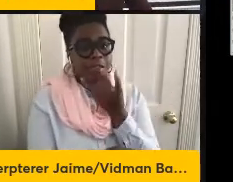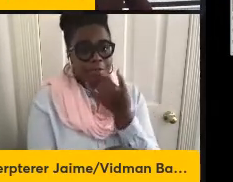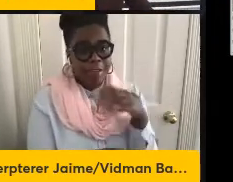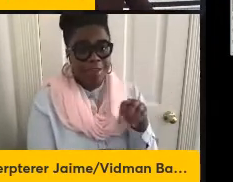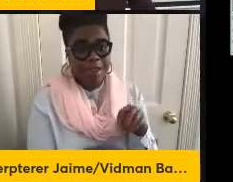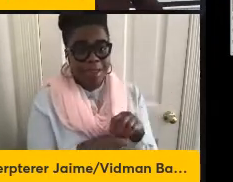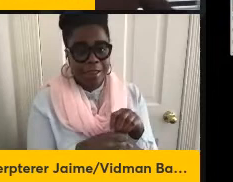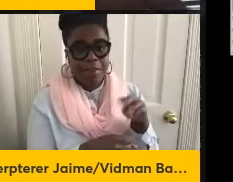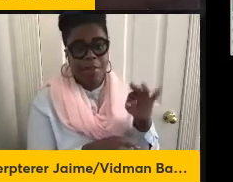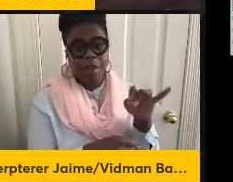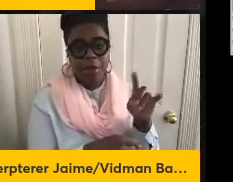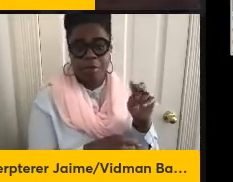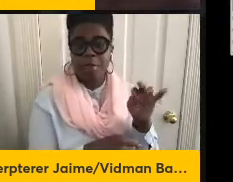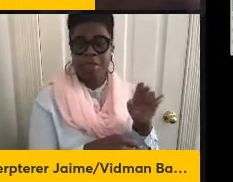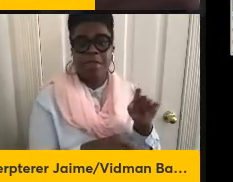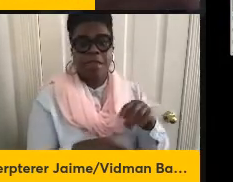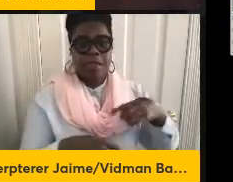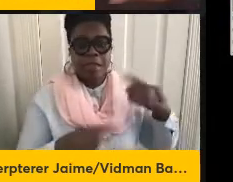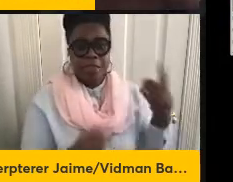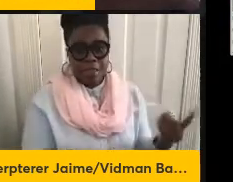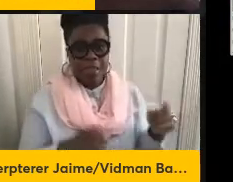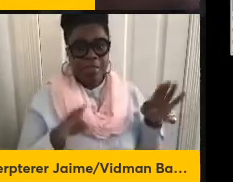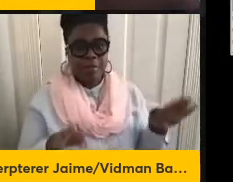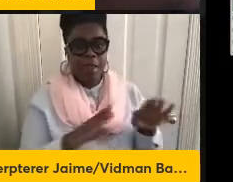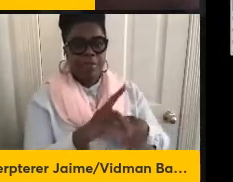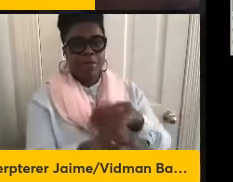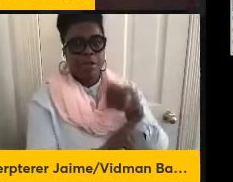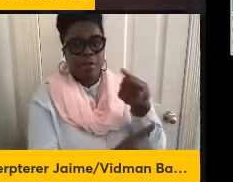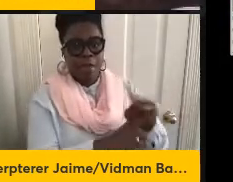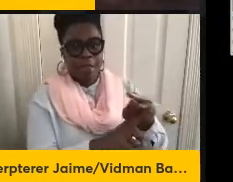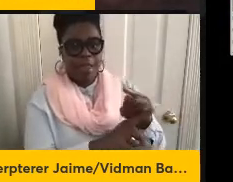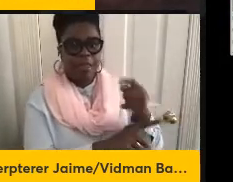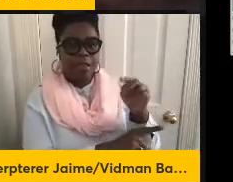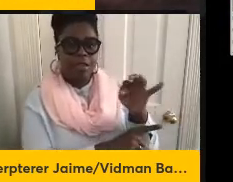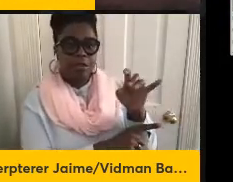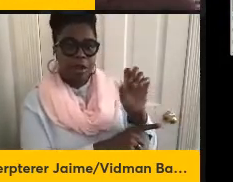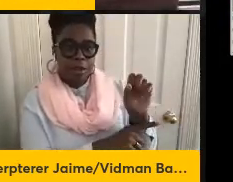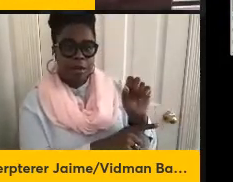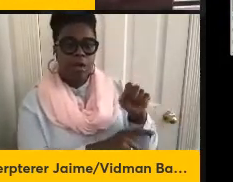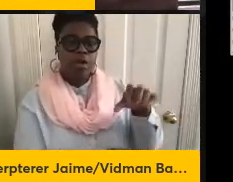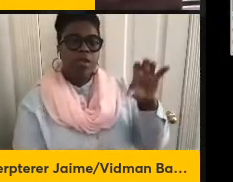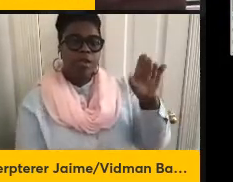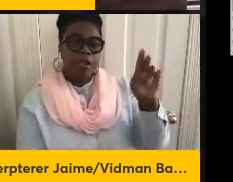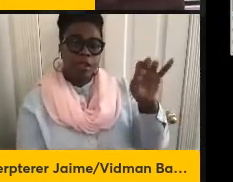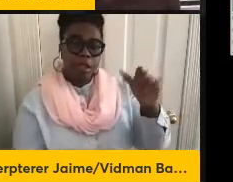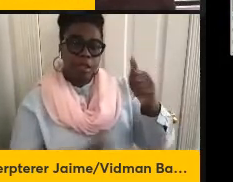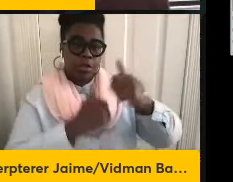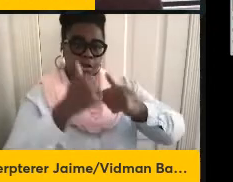affected, and the circuit at the striatum seems to be affected. What about the cellular structure in the striatum of these